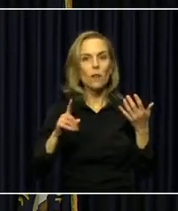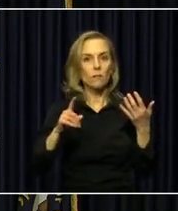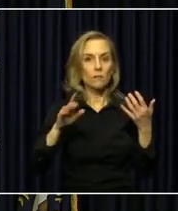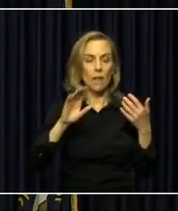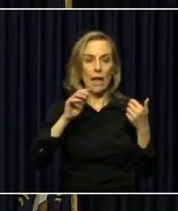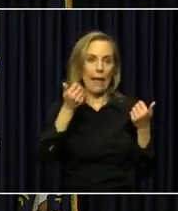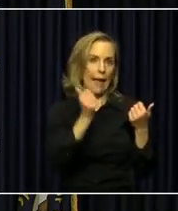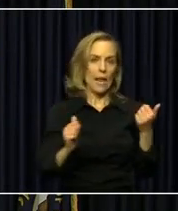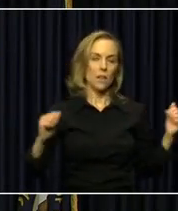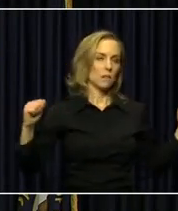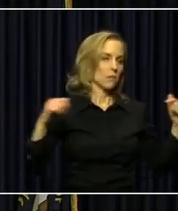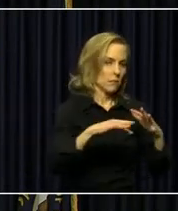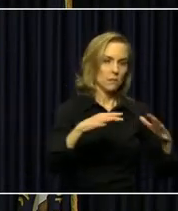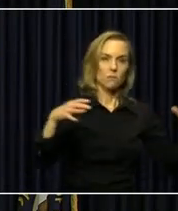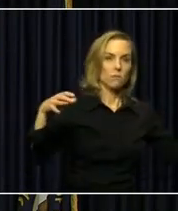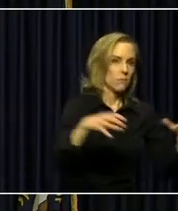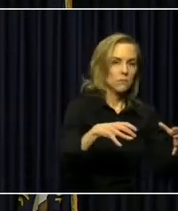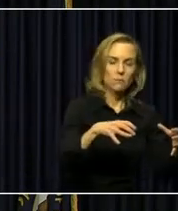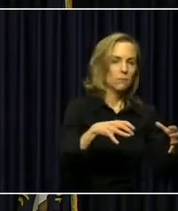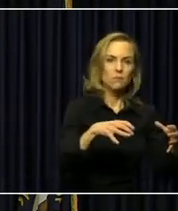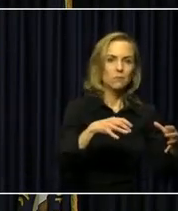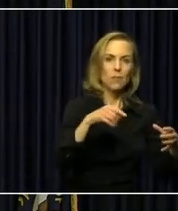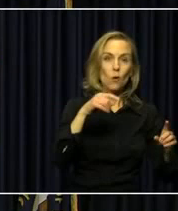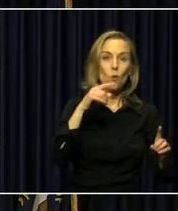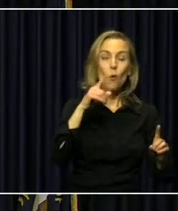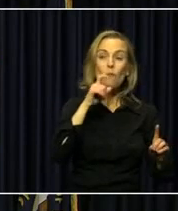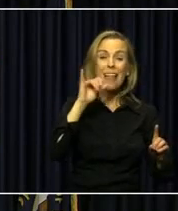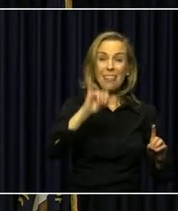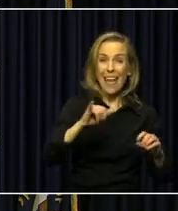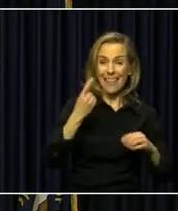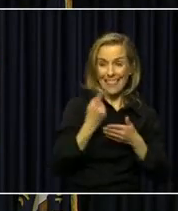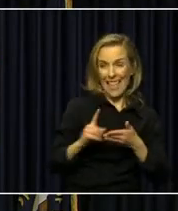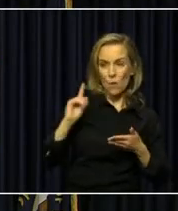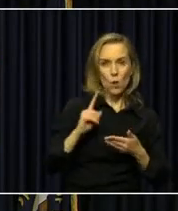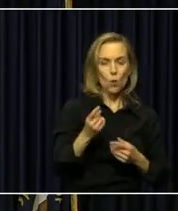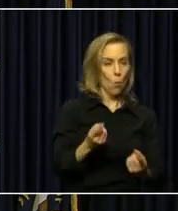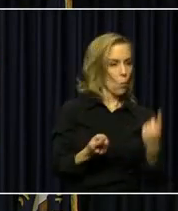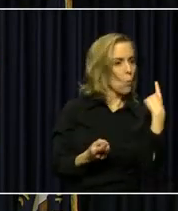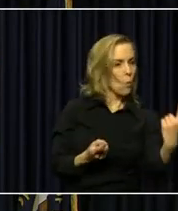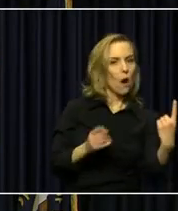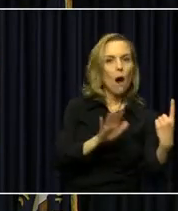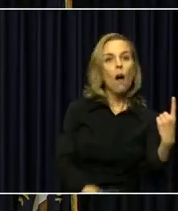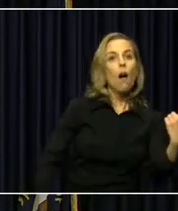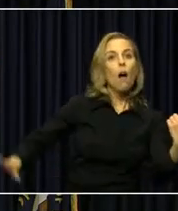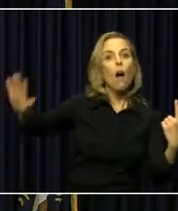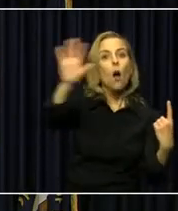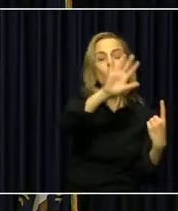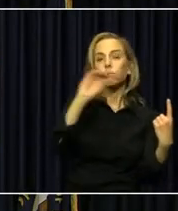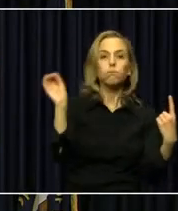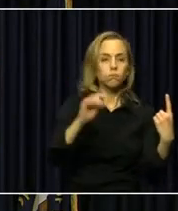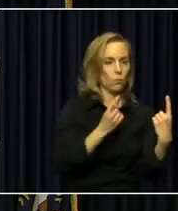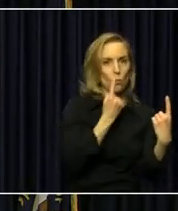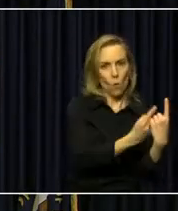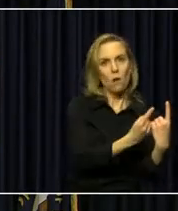I KNOW THERE'S BEEN AN ATTEMPT TO SEPARATE THOSE THAT HAVE